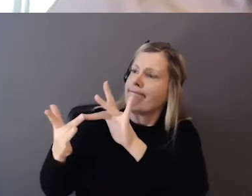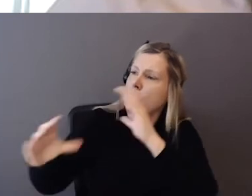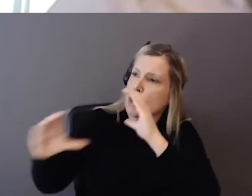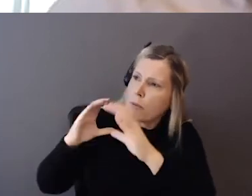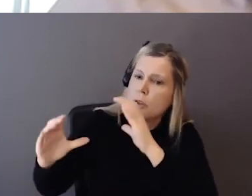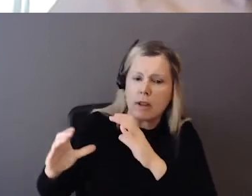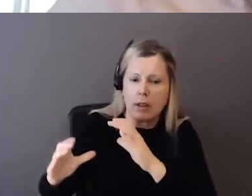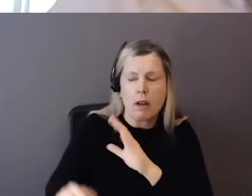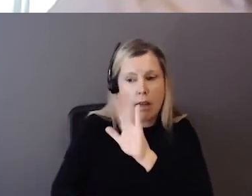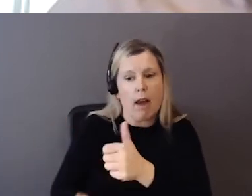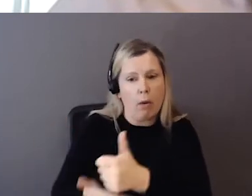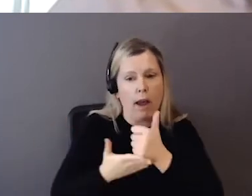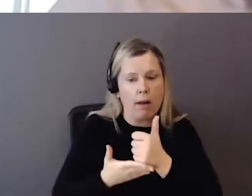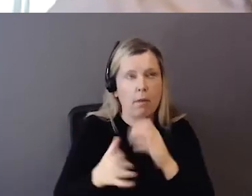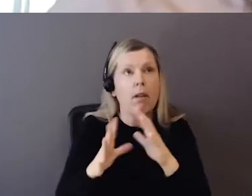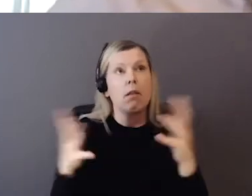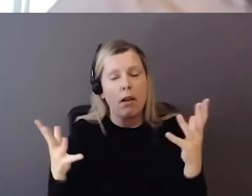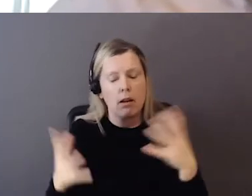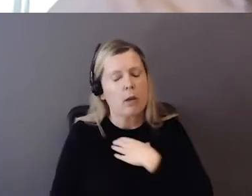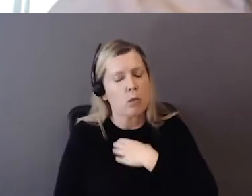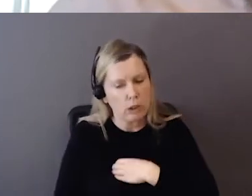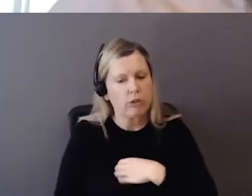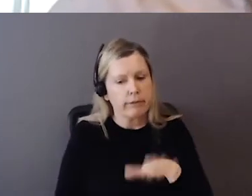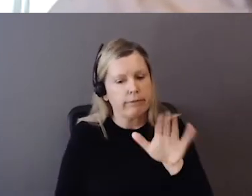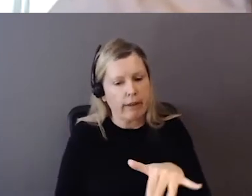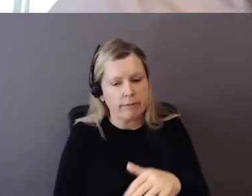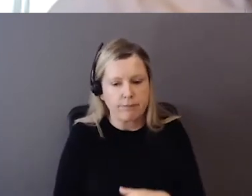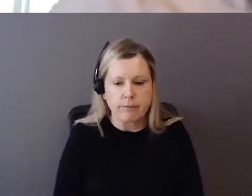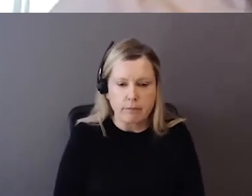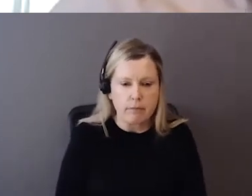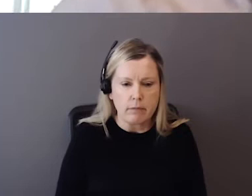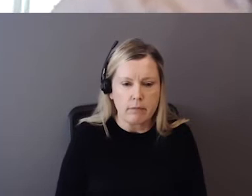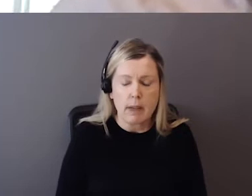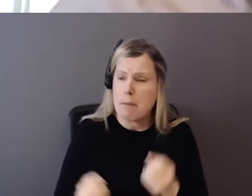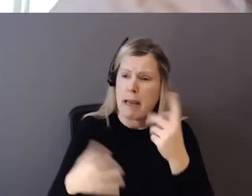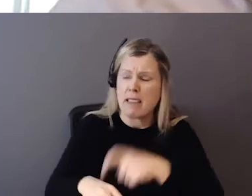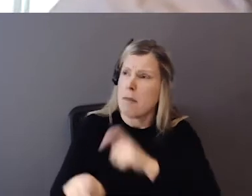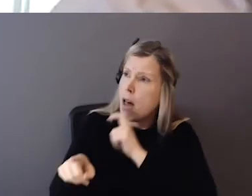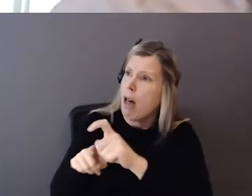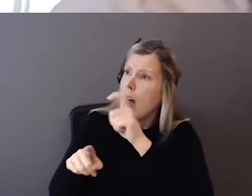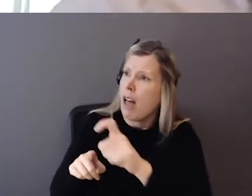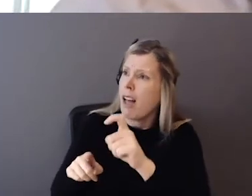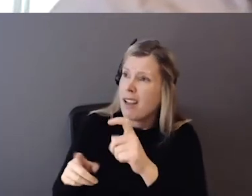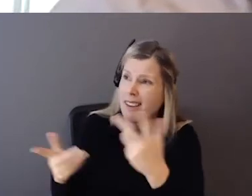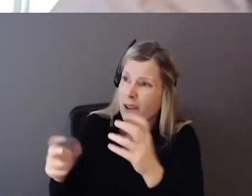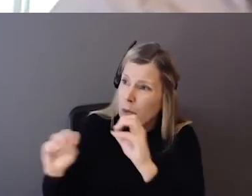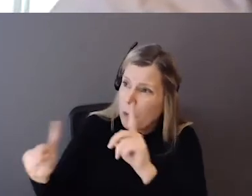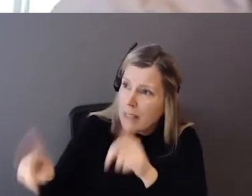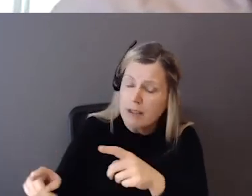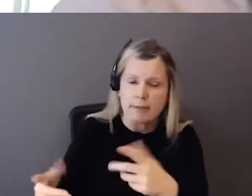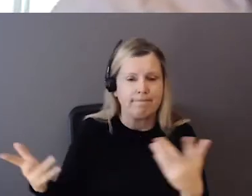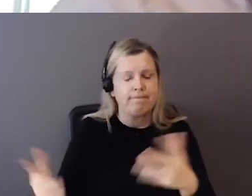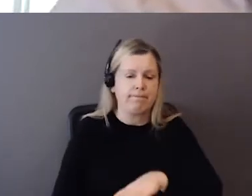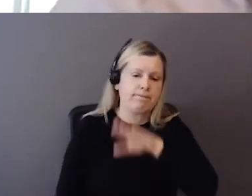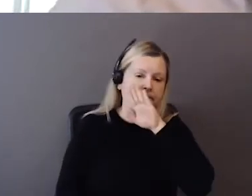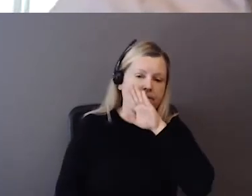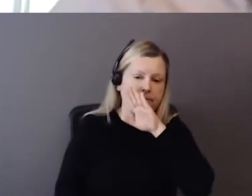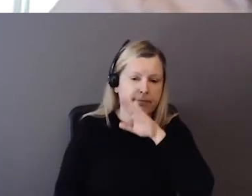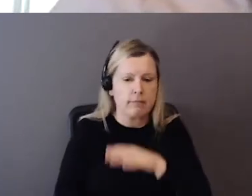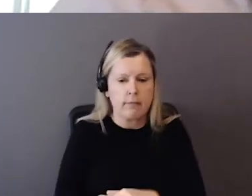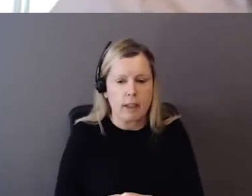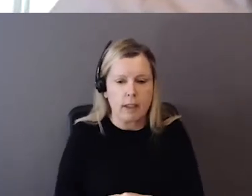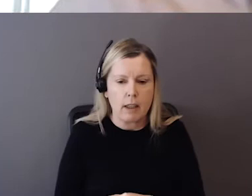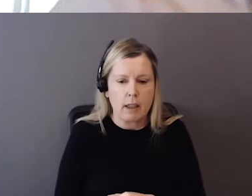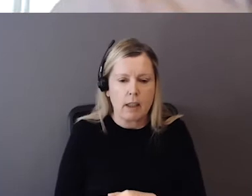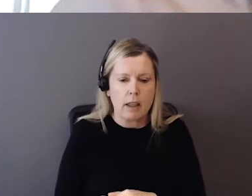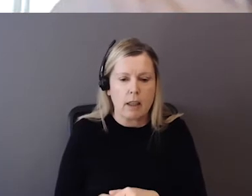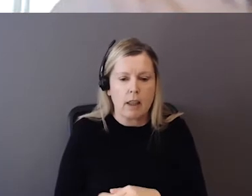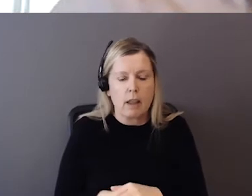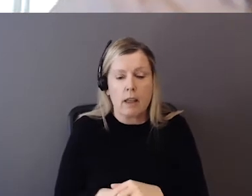of, often calls went unreturned. that would have been helpful. Eventually I did get a little bit